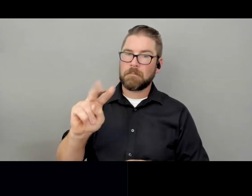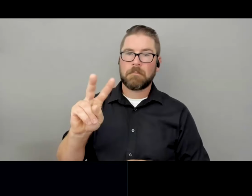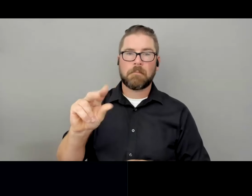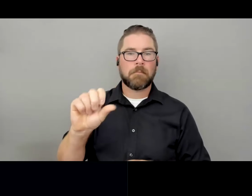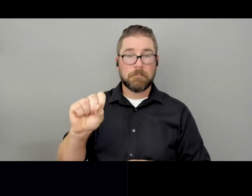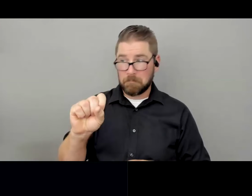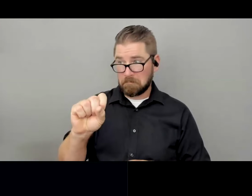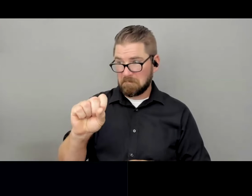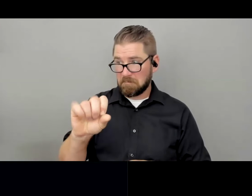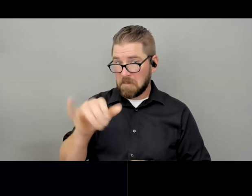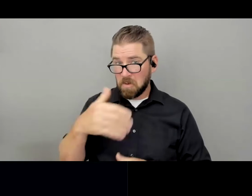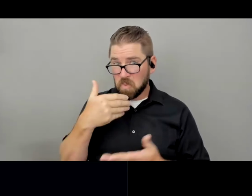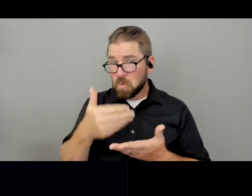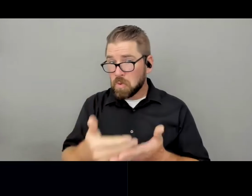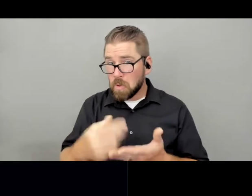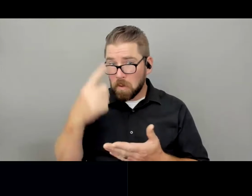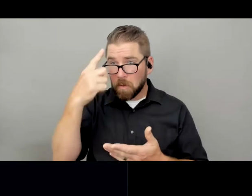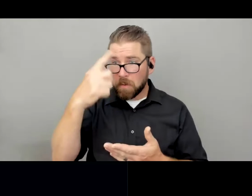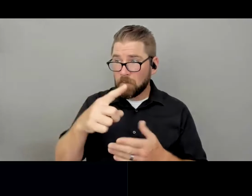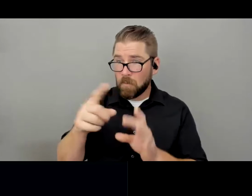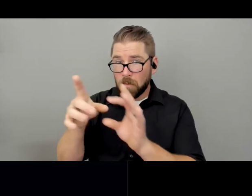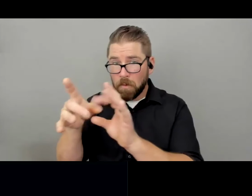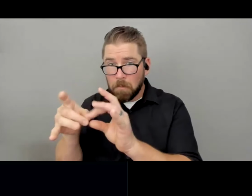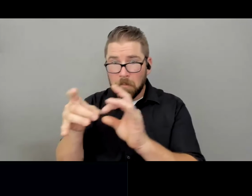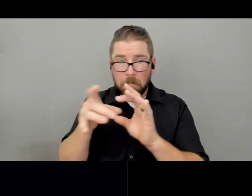Message out to faculty regarding, you know,